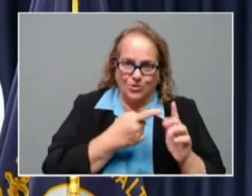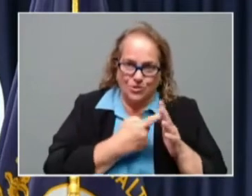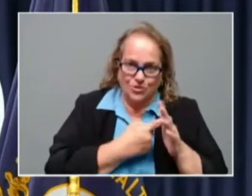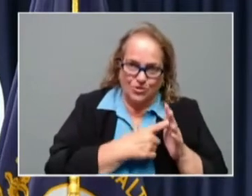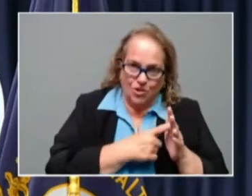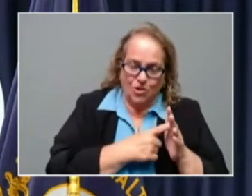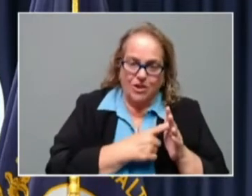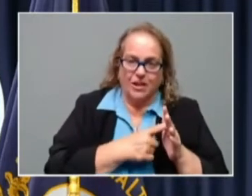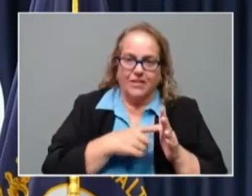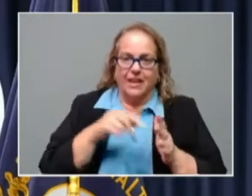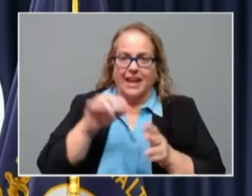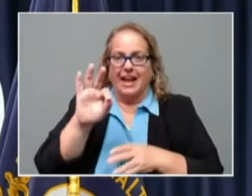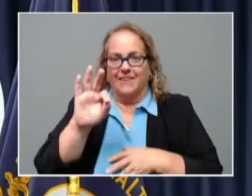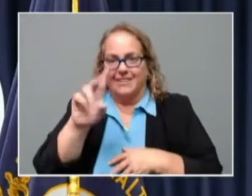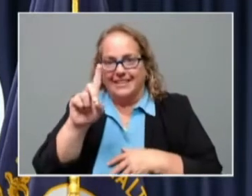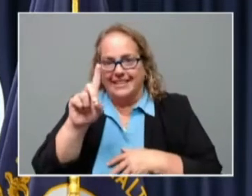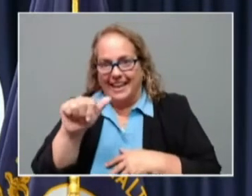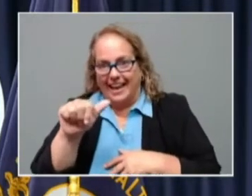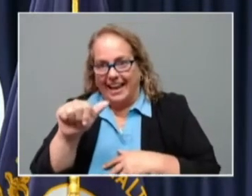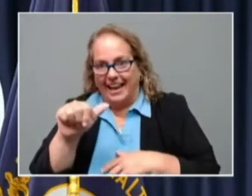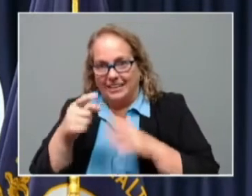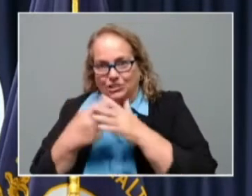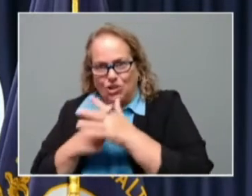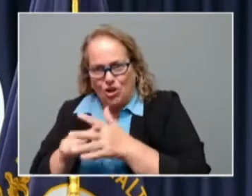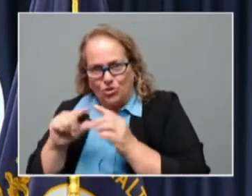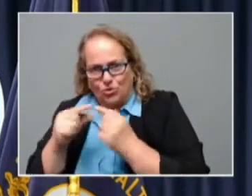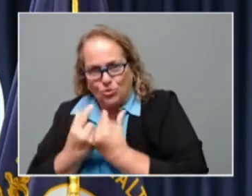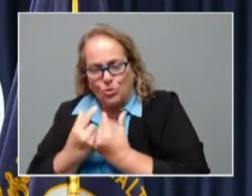advisory group, the C. D. C. S. Group and then ultimately the C. D. C.